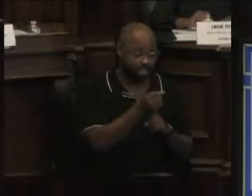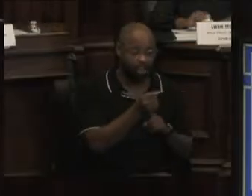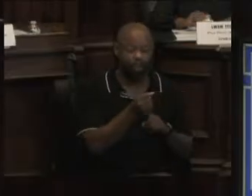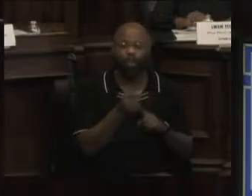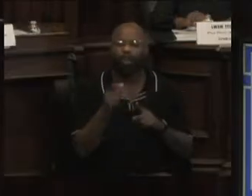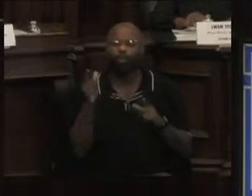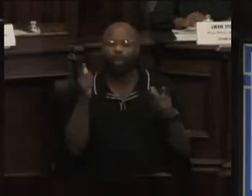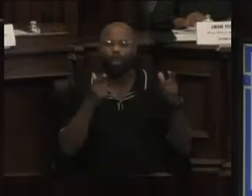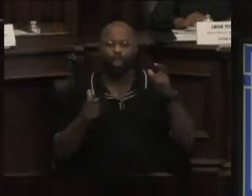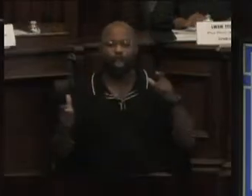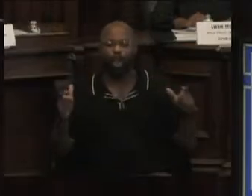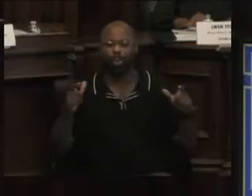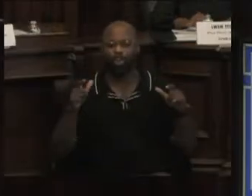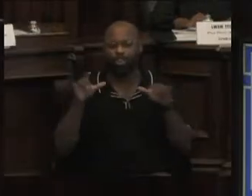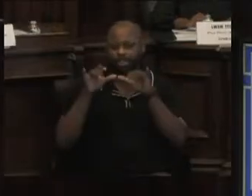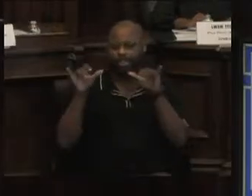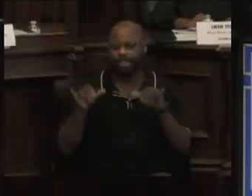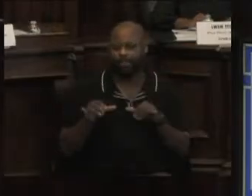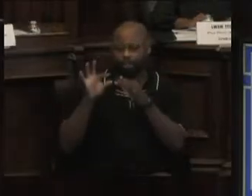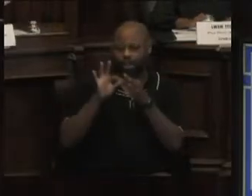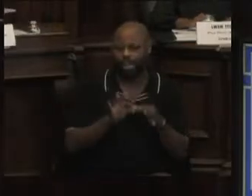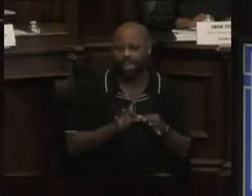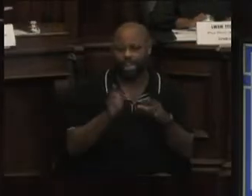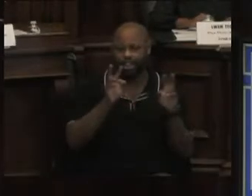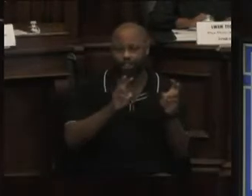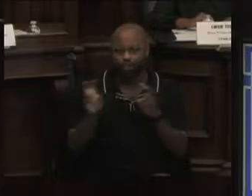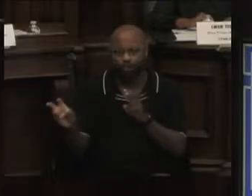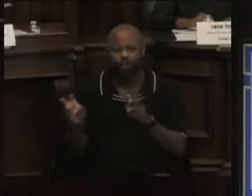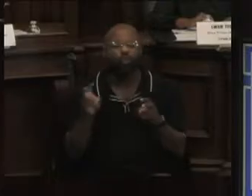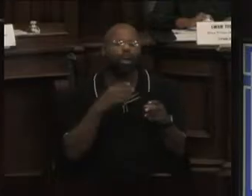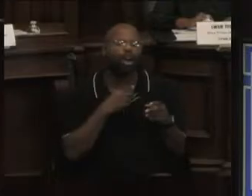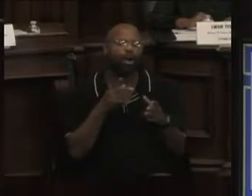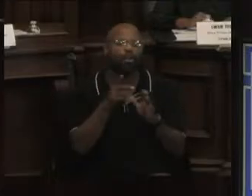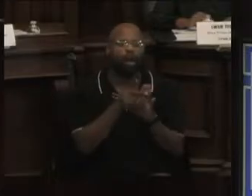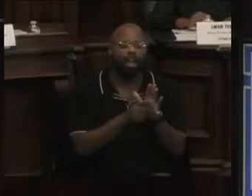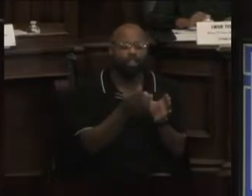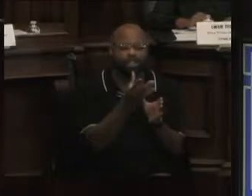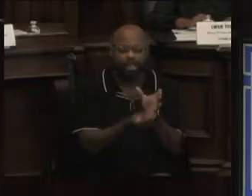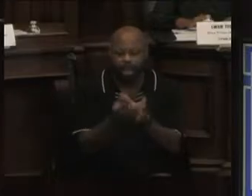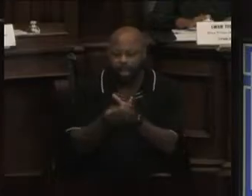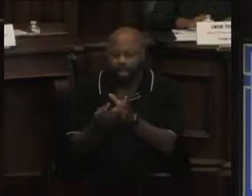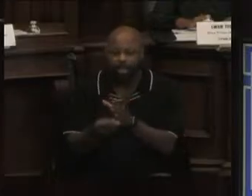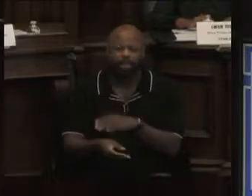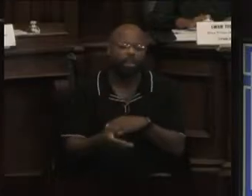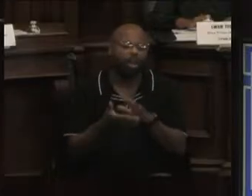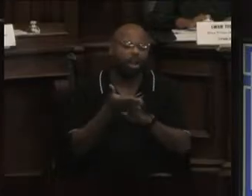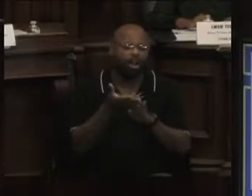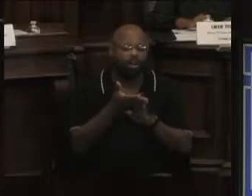work changes our focus from individual incidents to larger